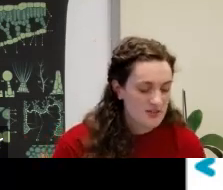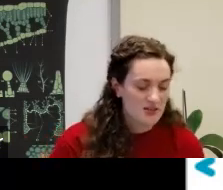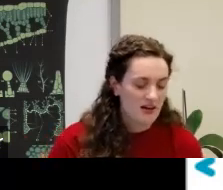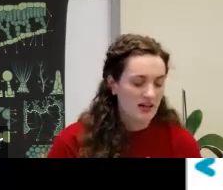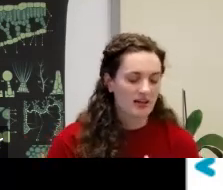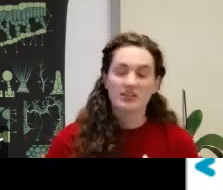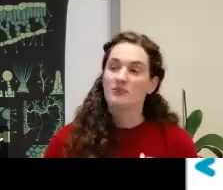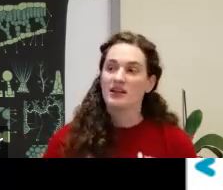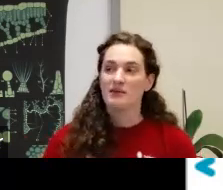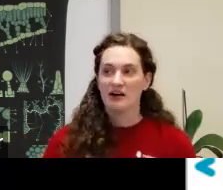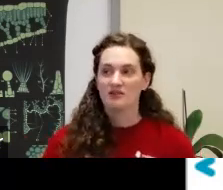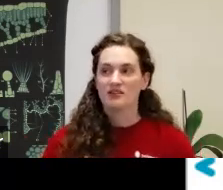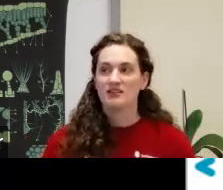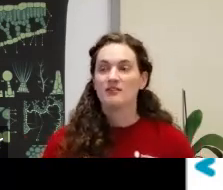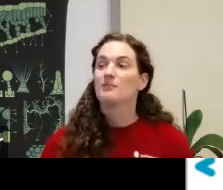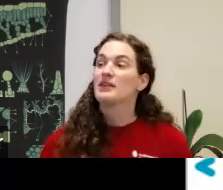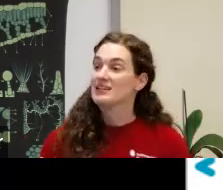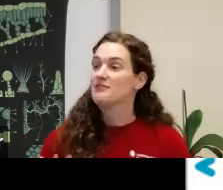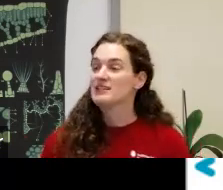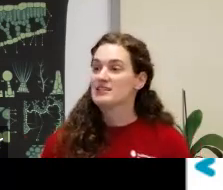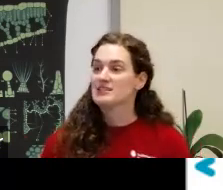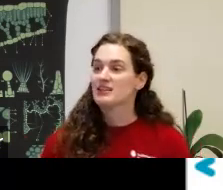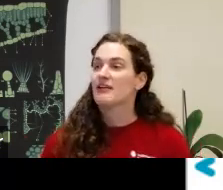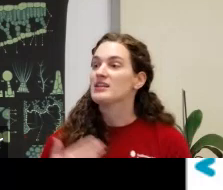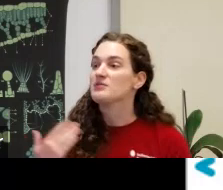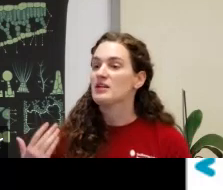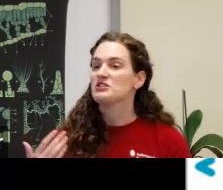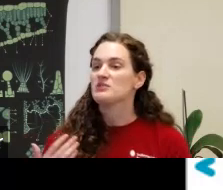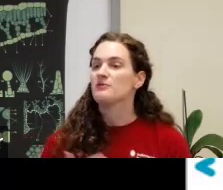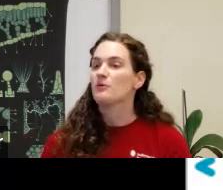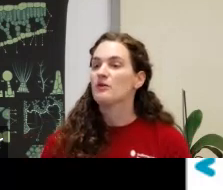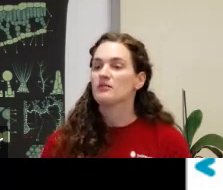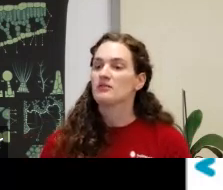Emily Borger: let's talk a little bit about plant defenses now as we mentioned before.